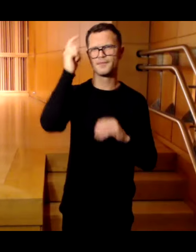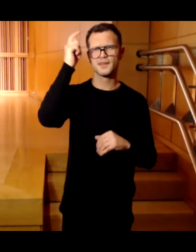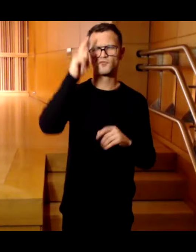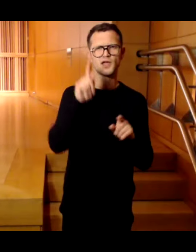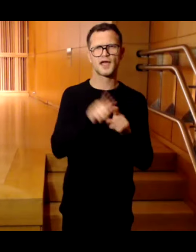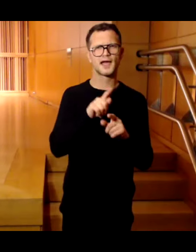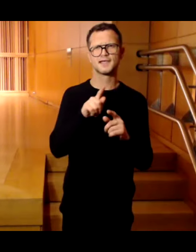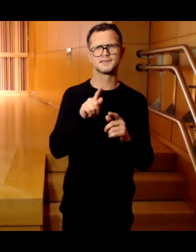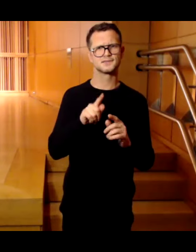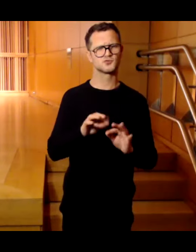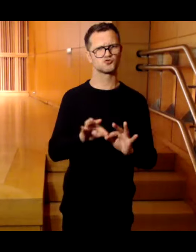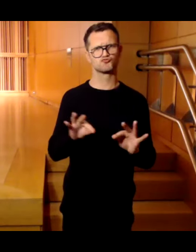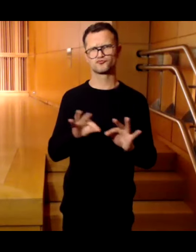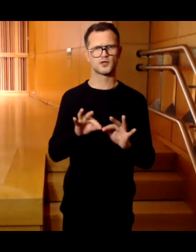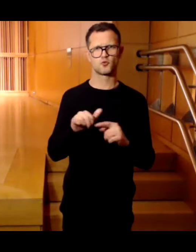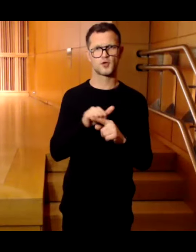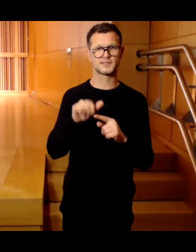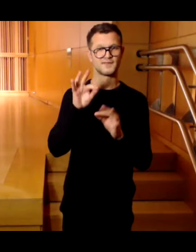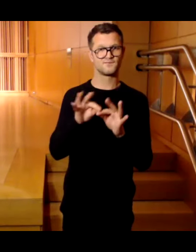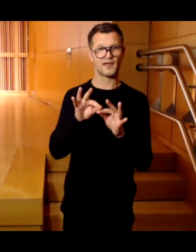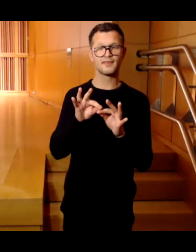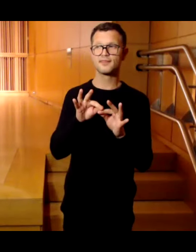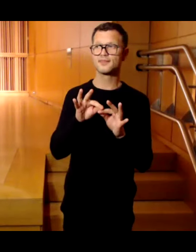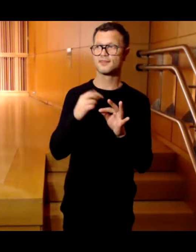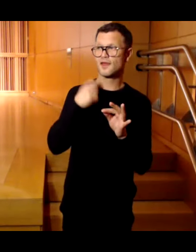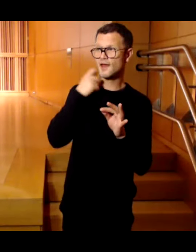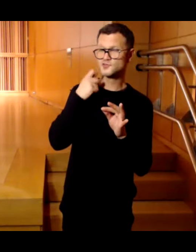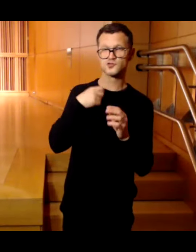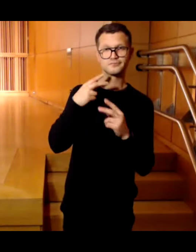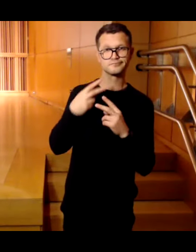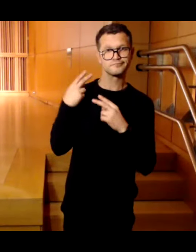Most of the particulars of the ceremony that I have just recounted were wholly familiar to me.